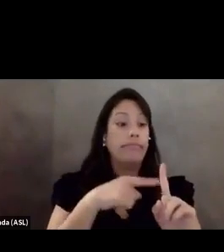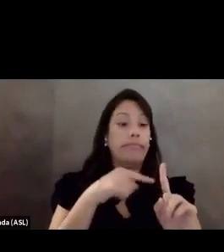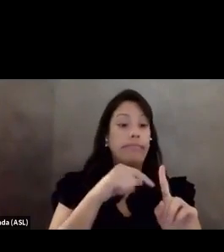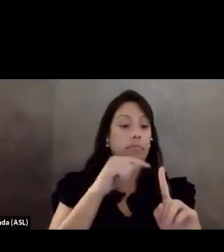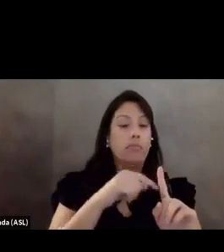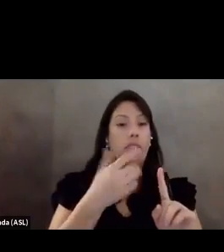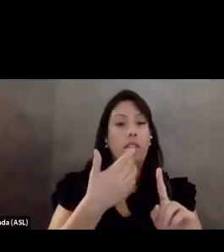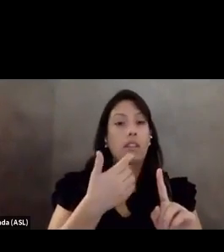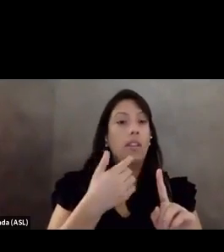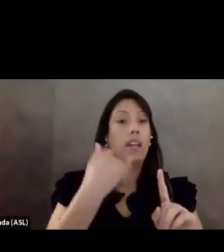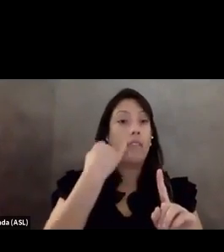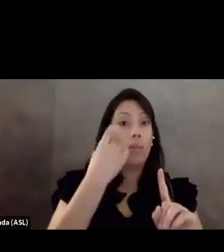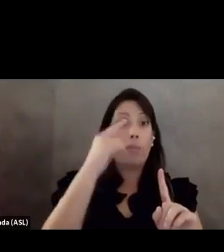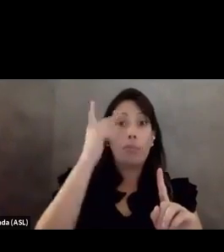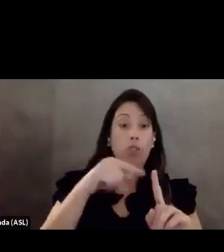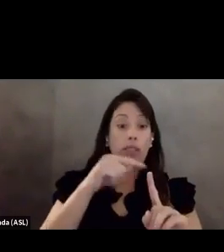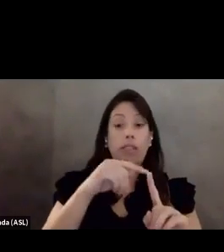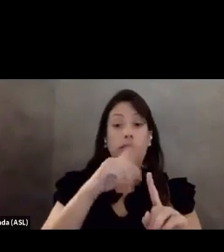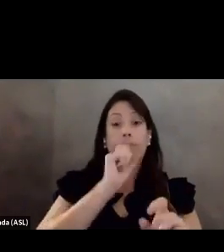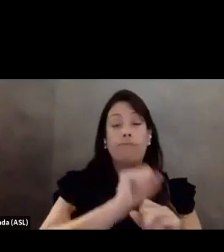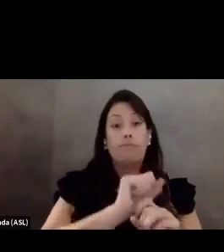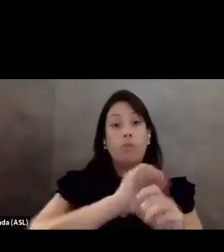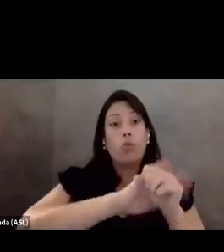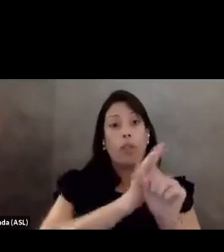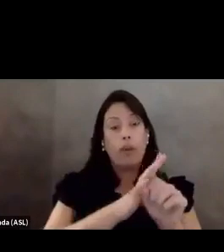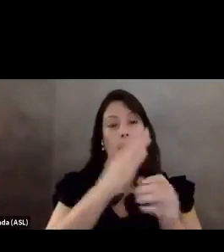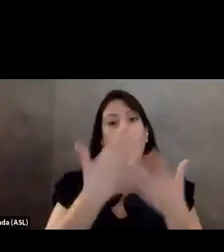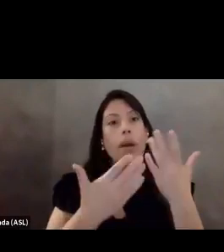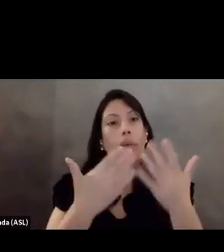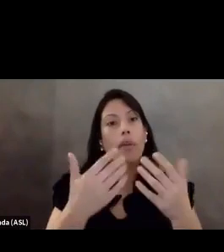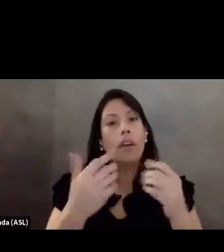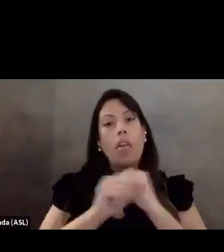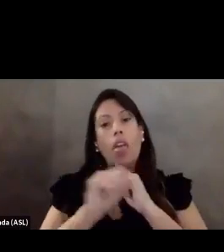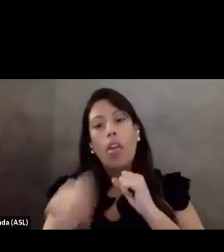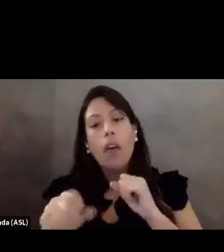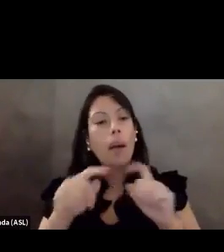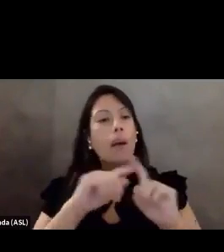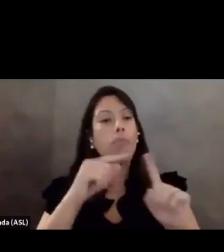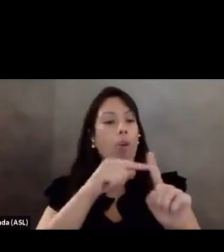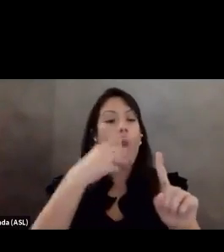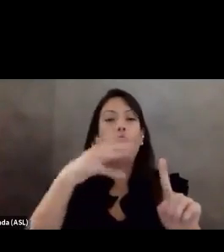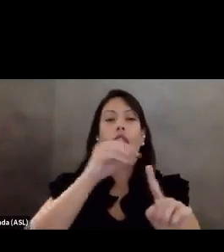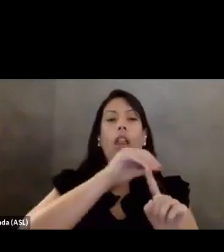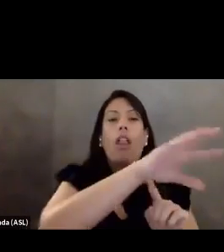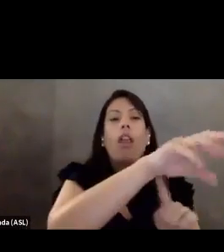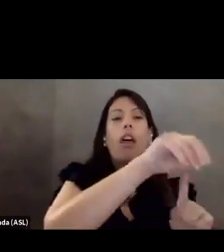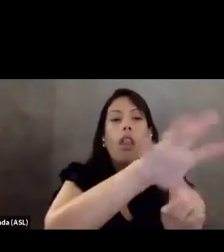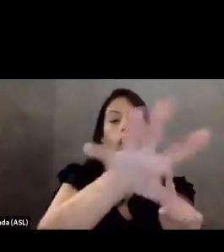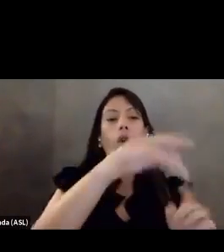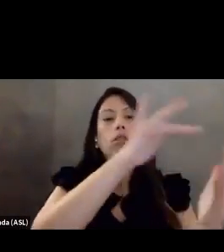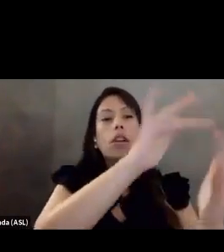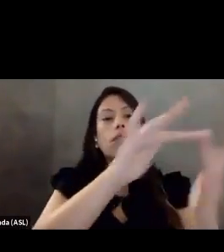following up, getting people tested, that kind of thing. And we'd like to be as much hundred percent complete as possible.